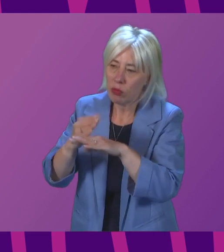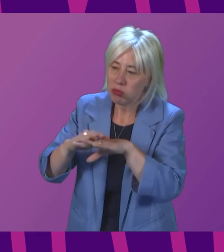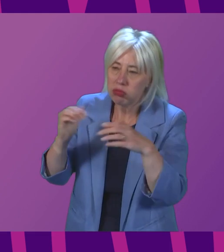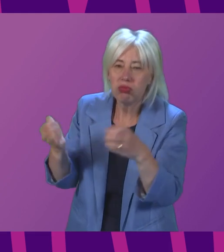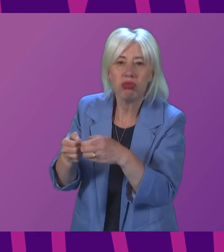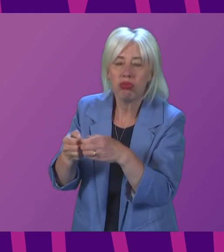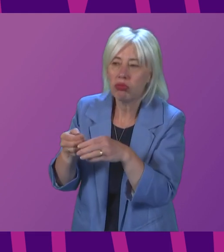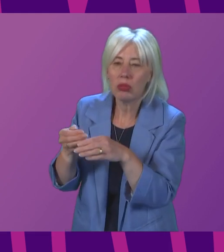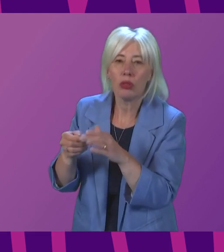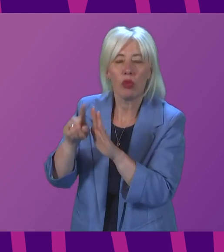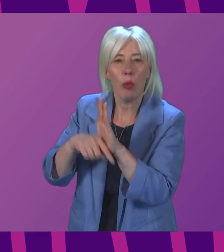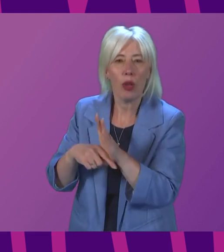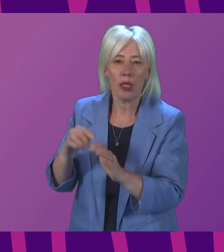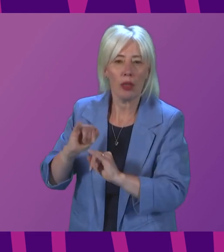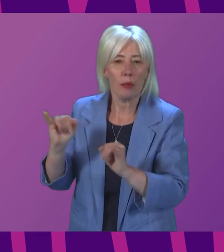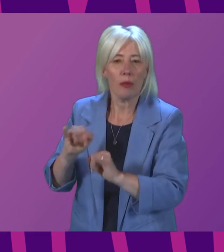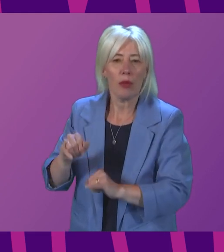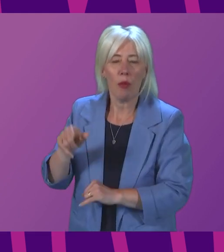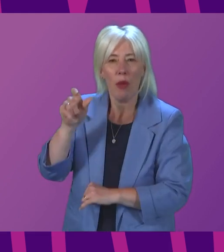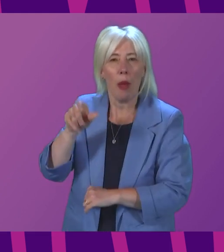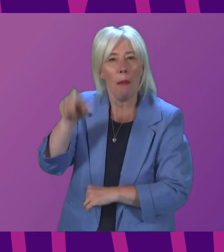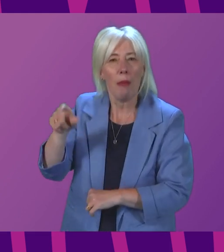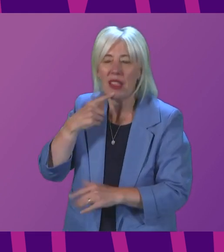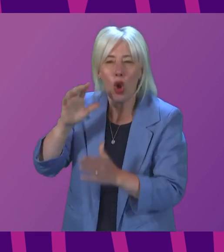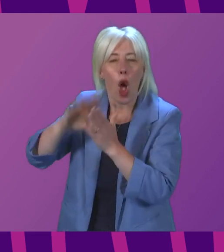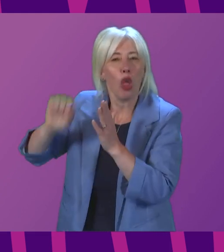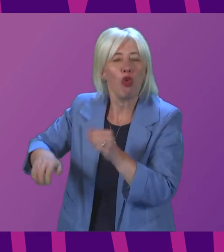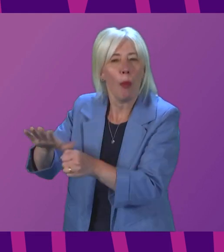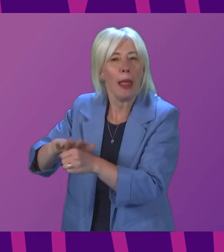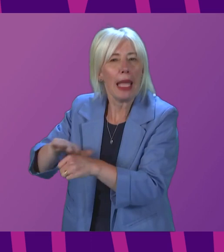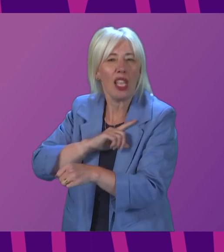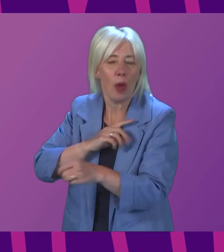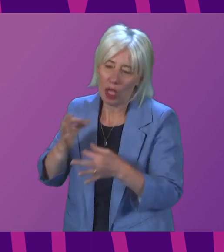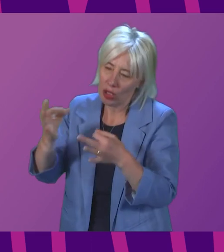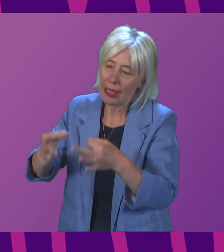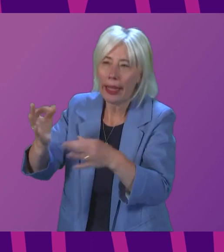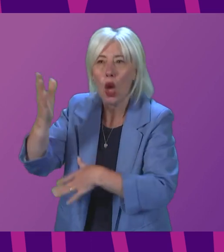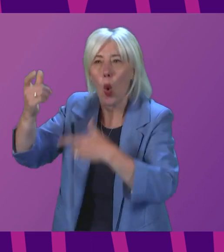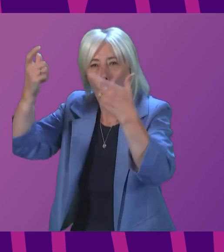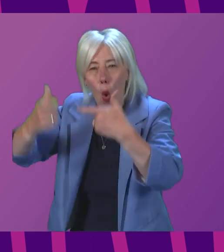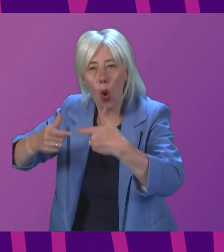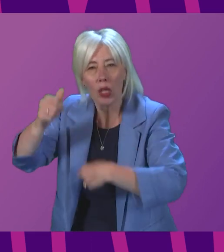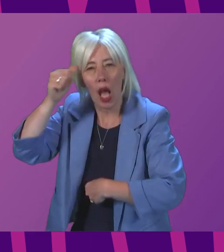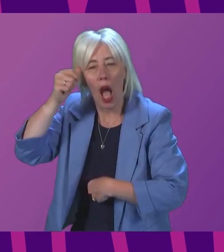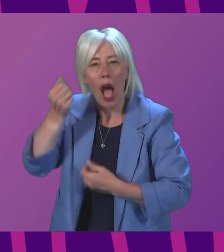worrying levels of attrition, with survivors dropping cases because of lengthy delays. I know that both the First Minister and the Cabinet Secretary for Justice and Veterans